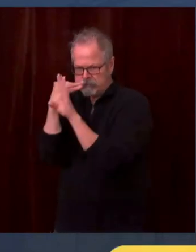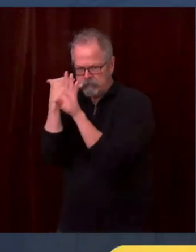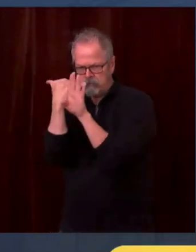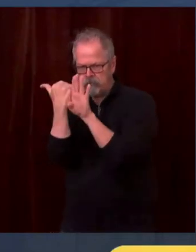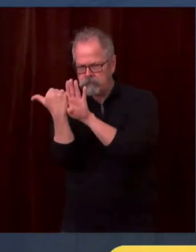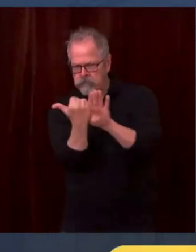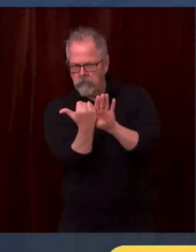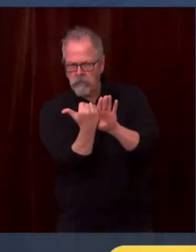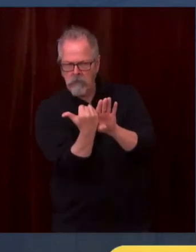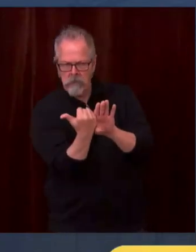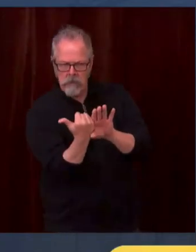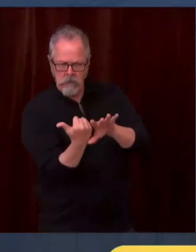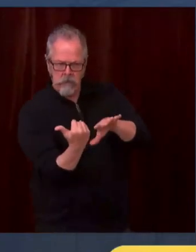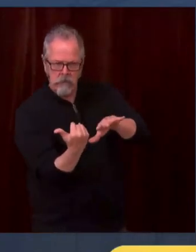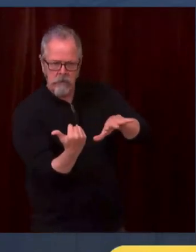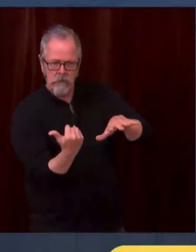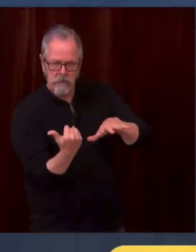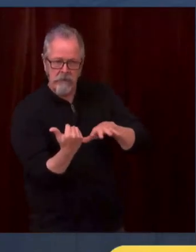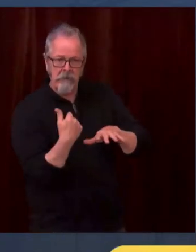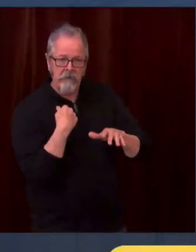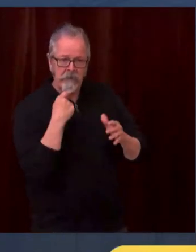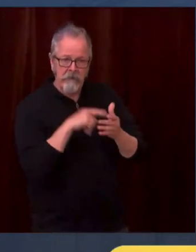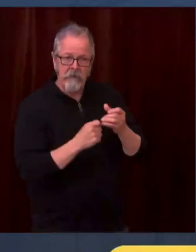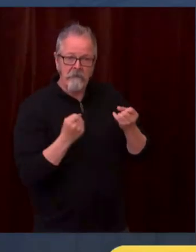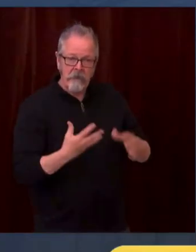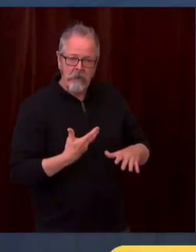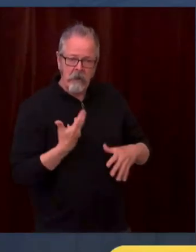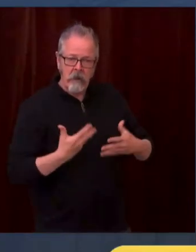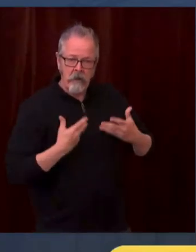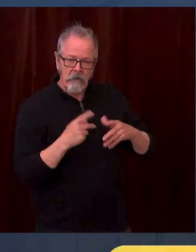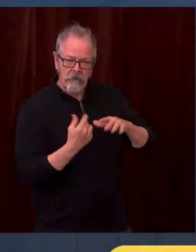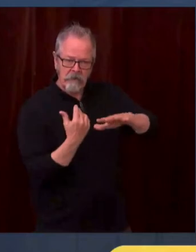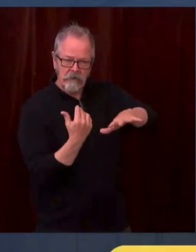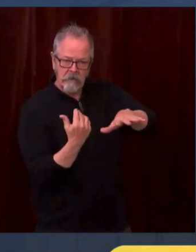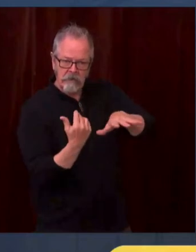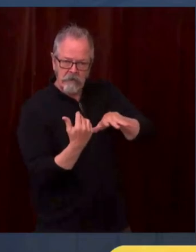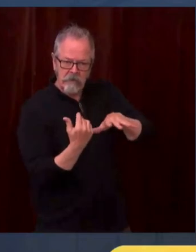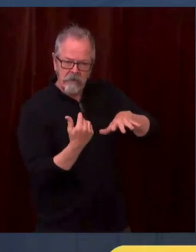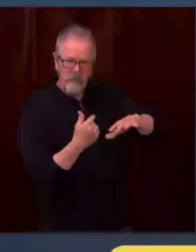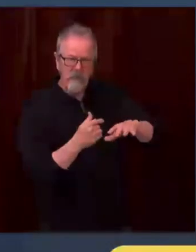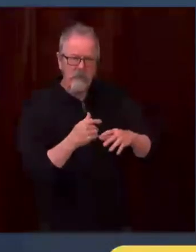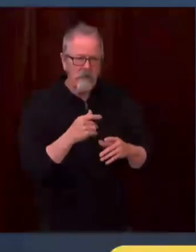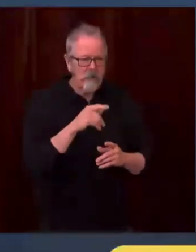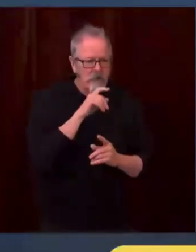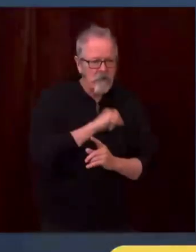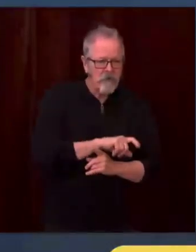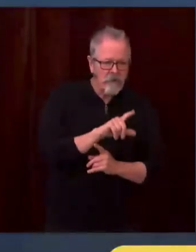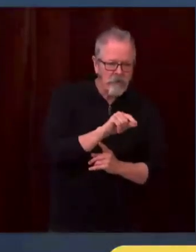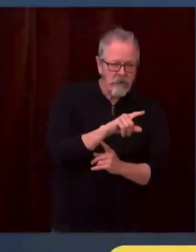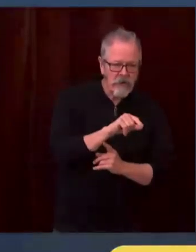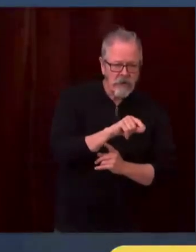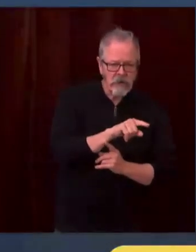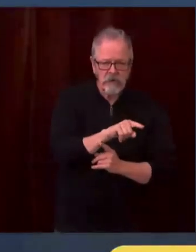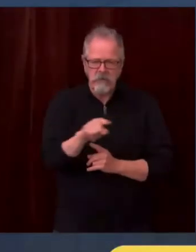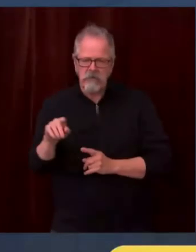driven by a younger cohort between ages 20 and 60. And largely those would come morbidities.